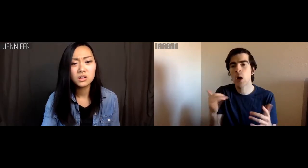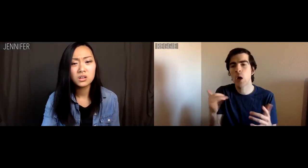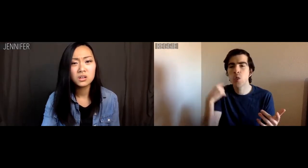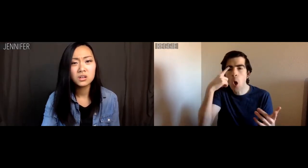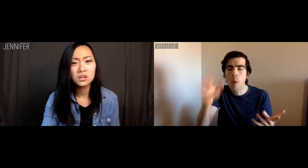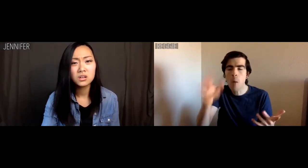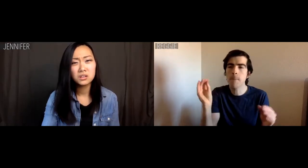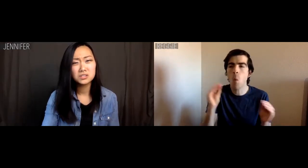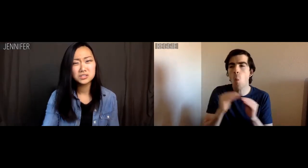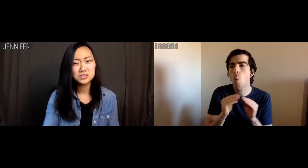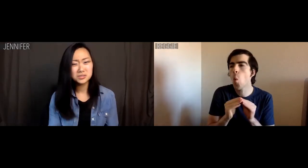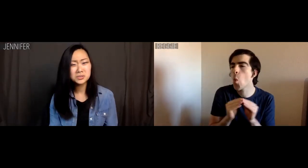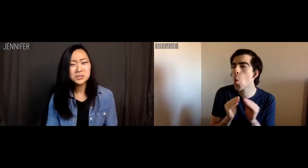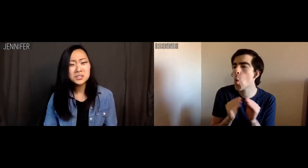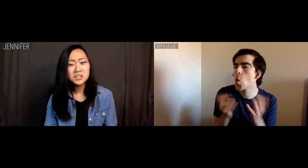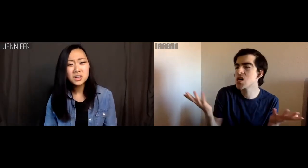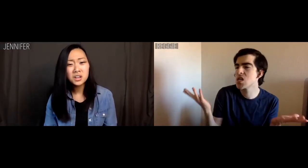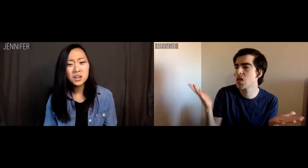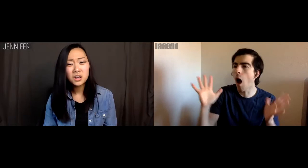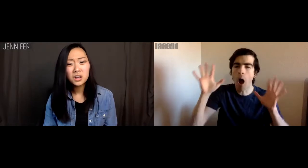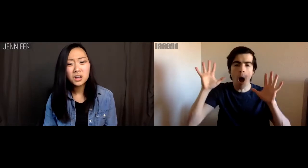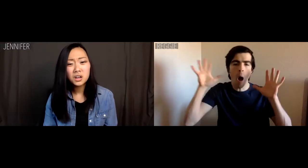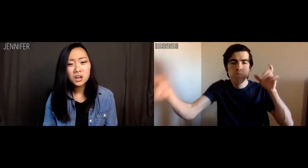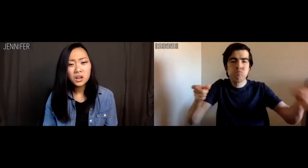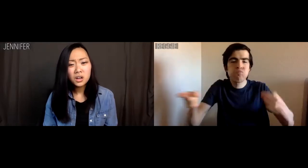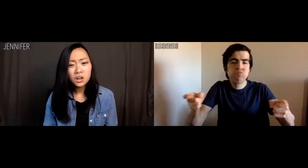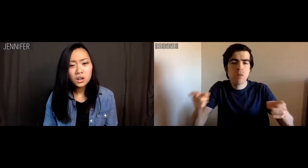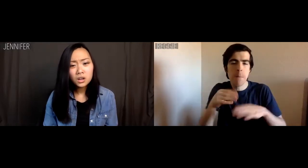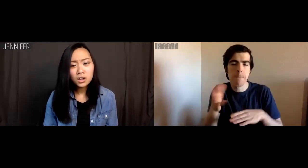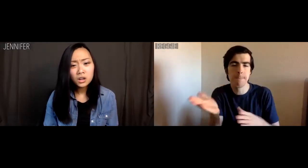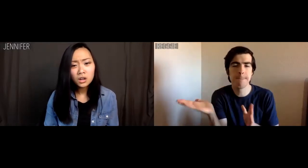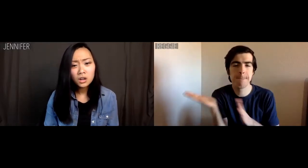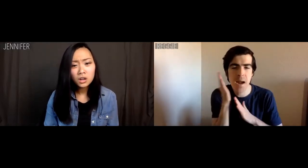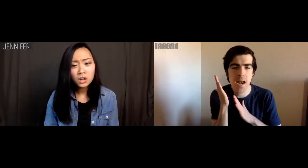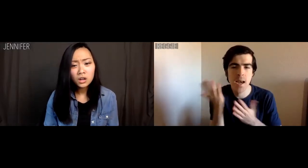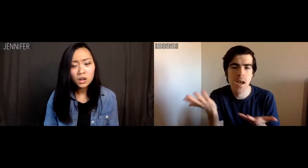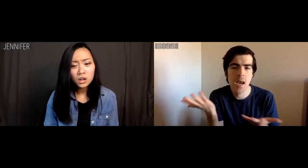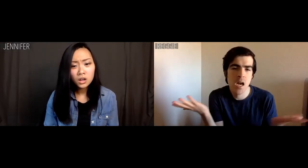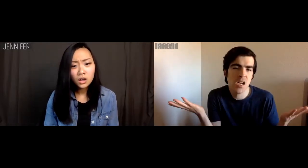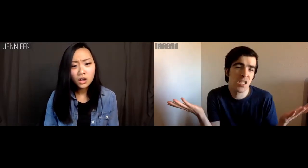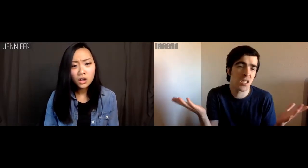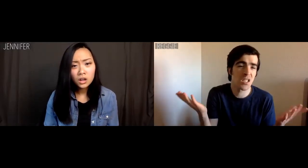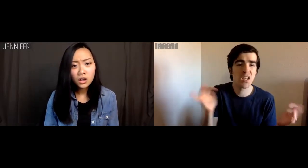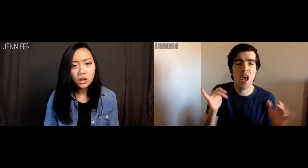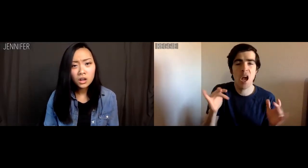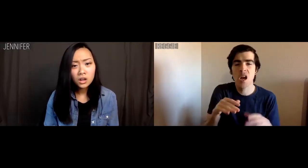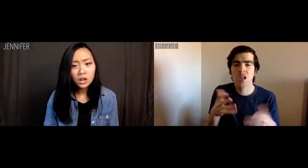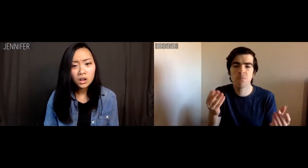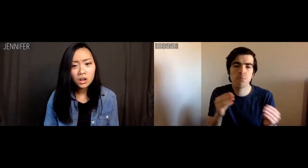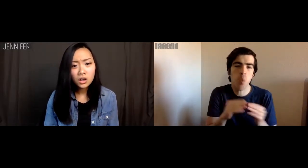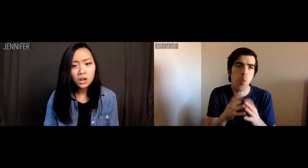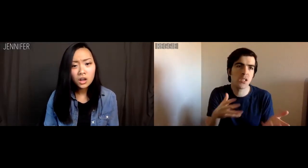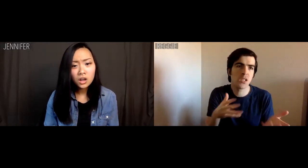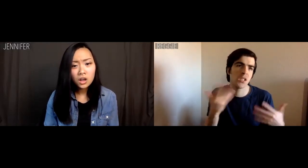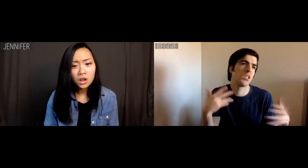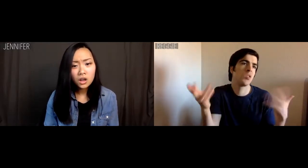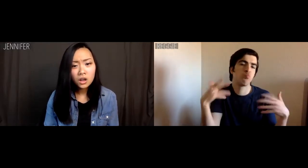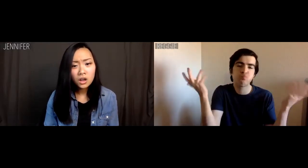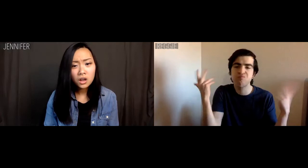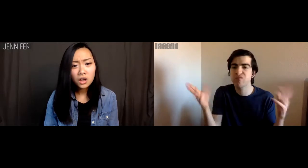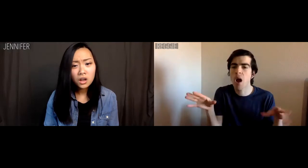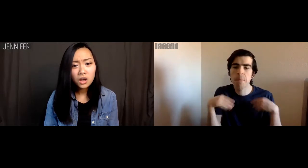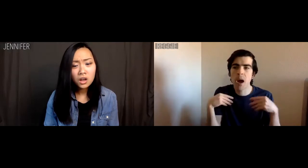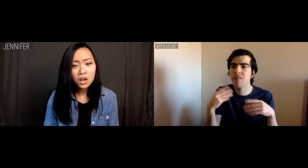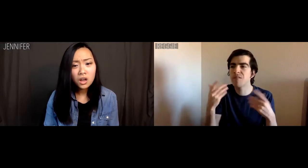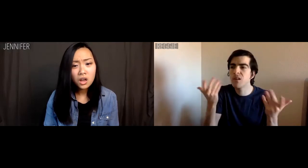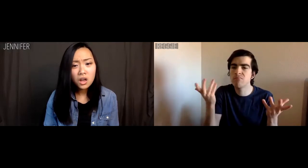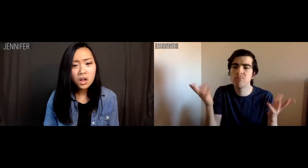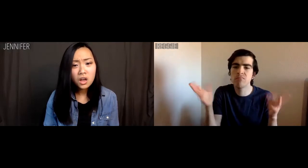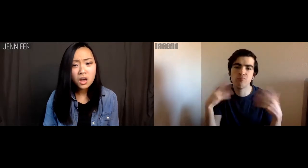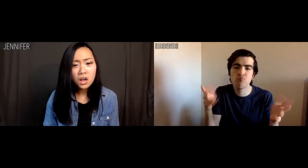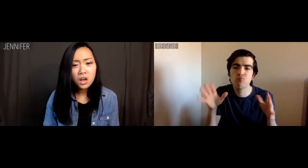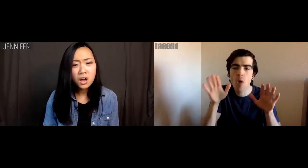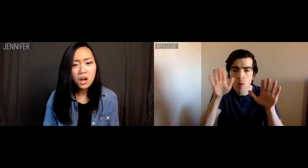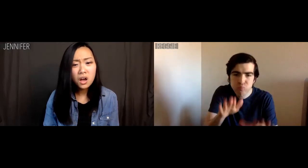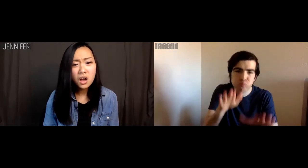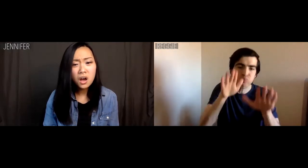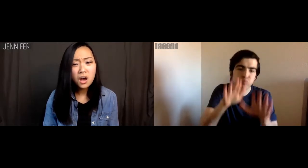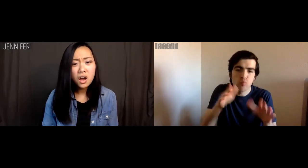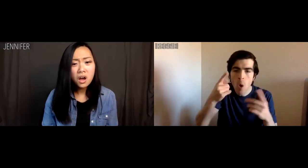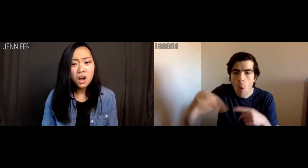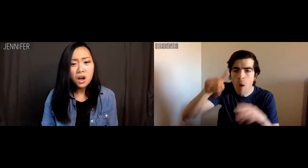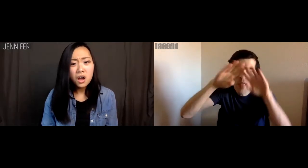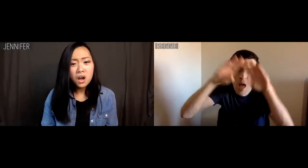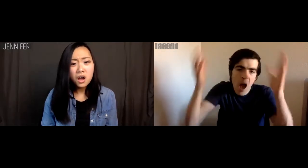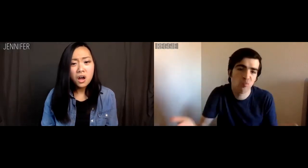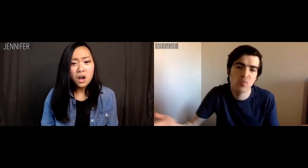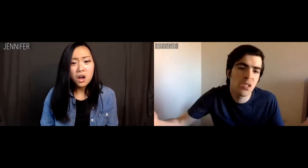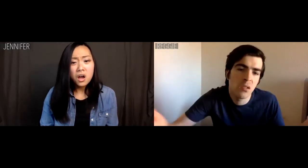Like I thought you'd be more domineering in bed, yet more submissive around the house.